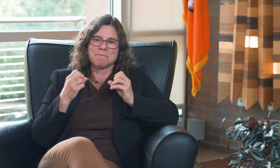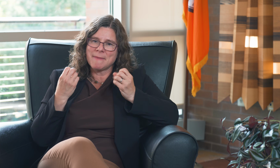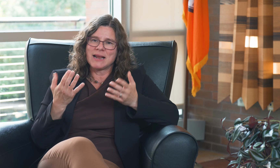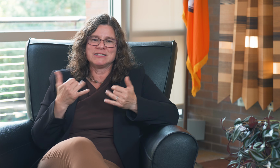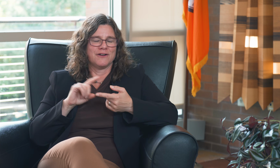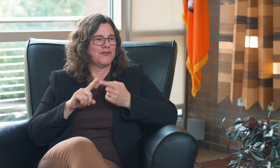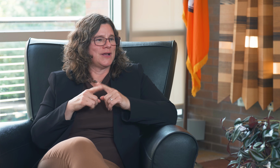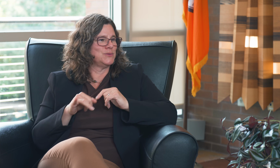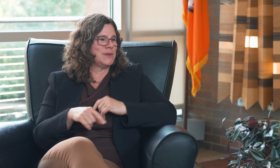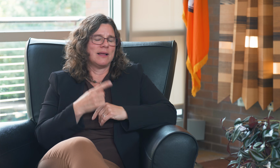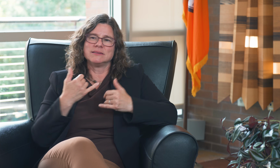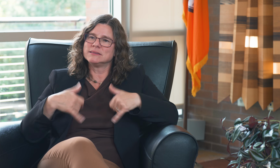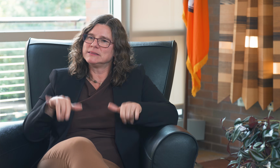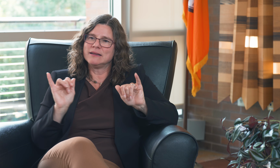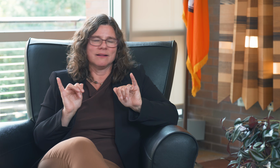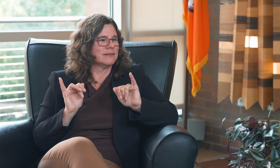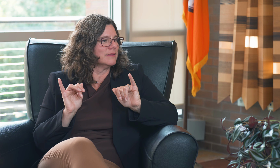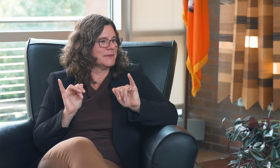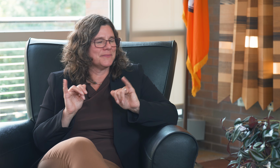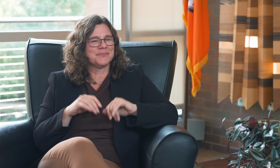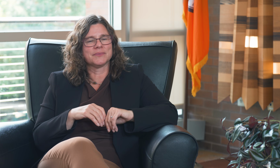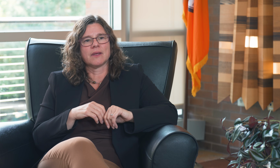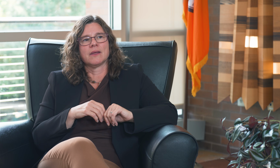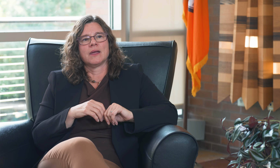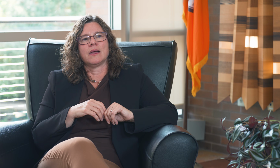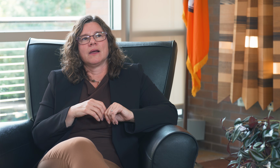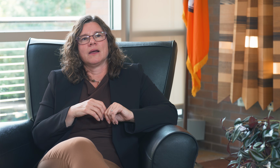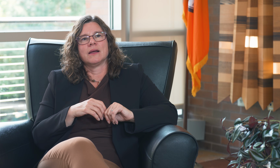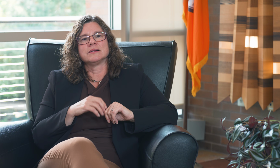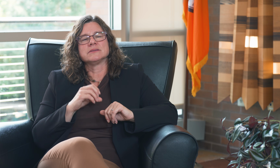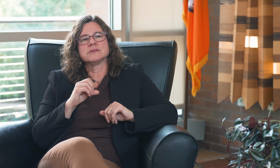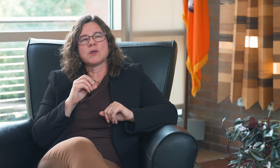And many of them are still friends to this day.